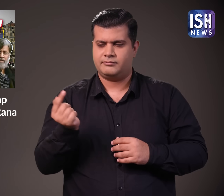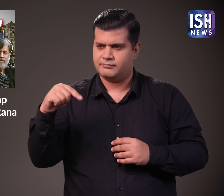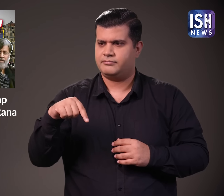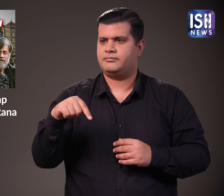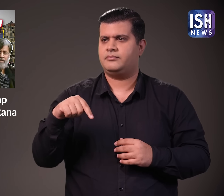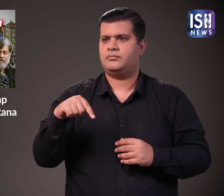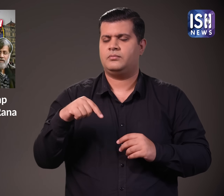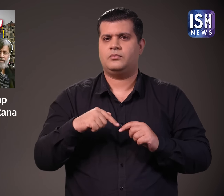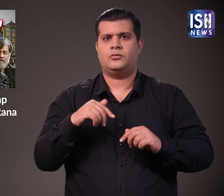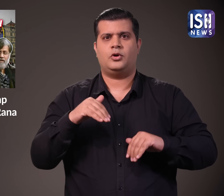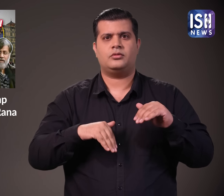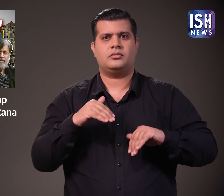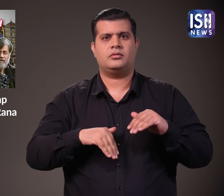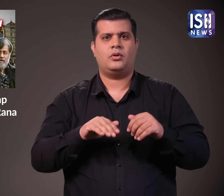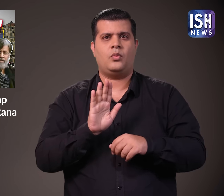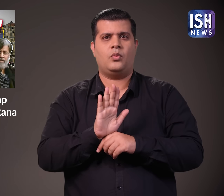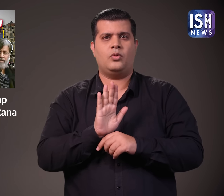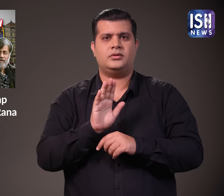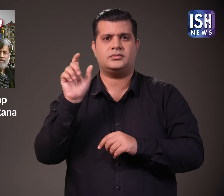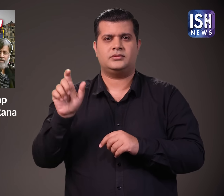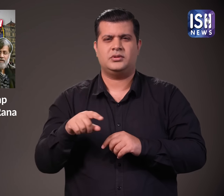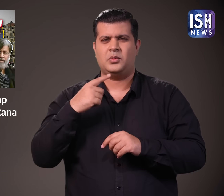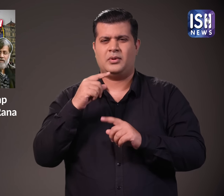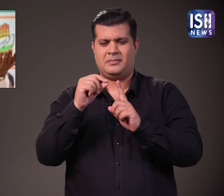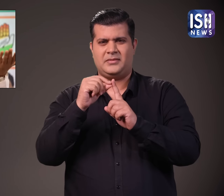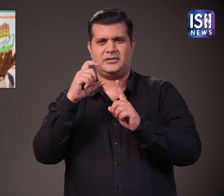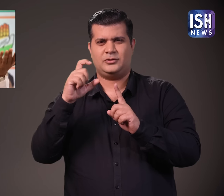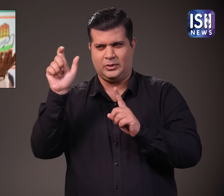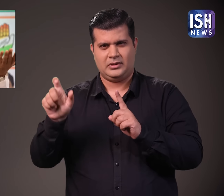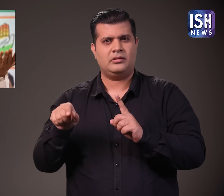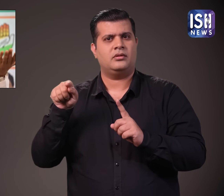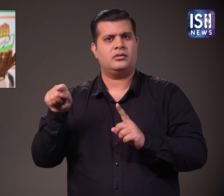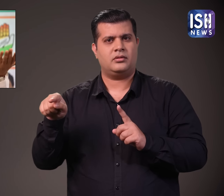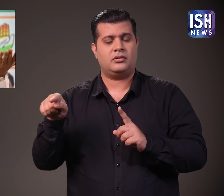The extradition has sparked political reactions from Congress's Prithviraj Chavan.